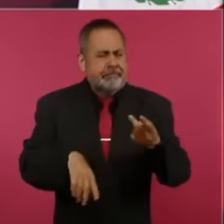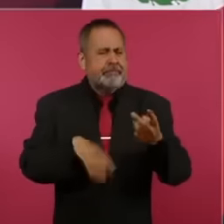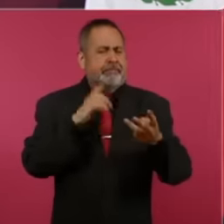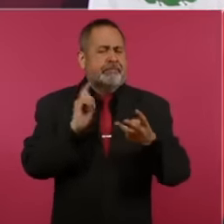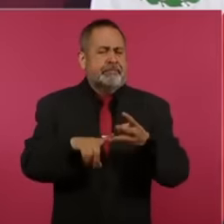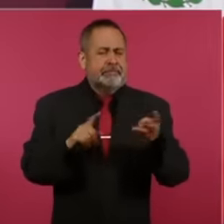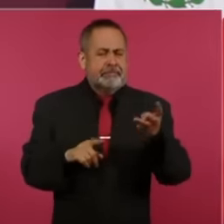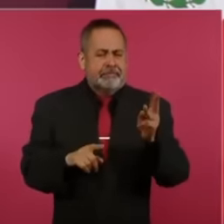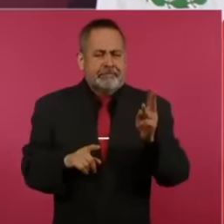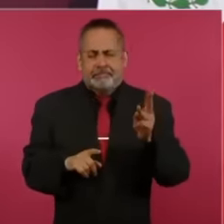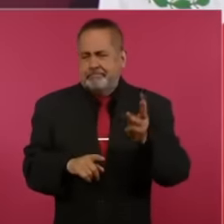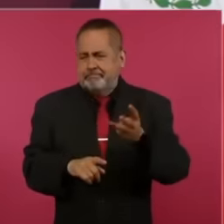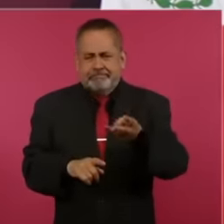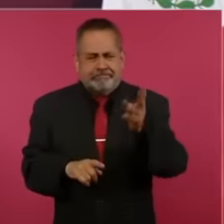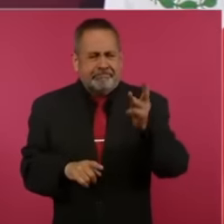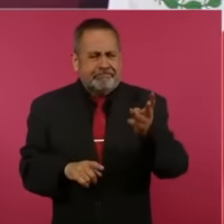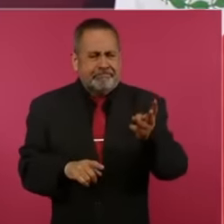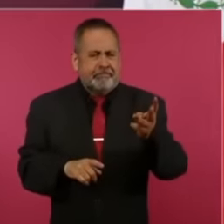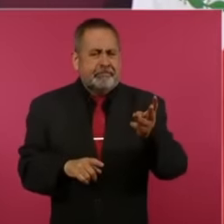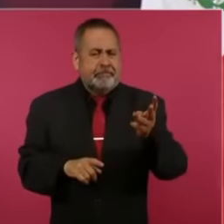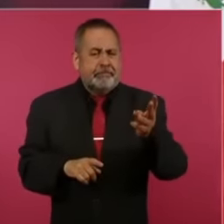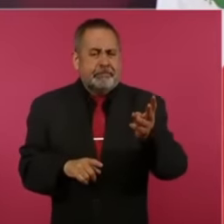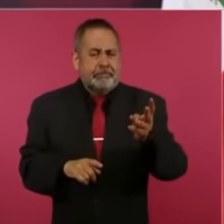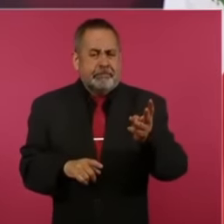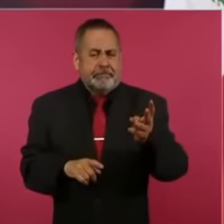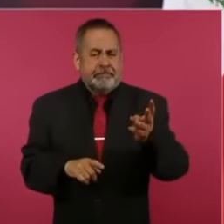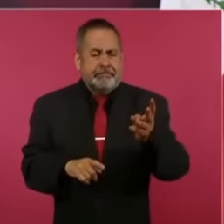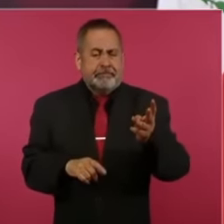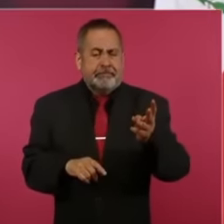in